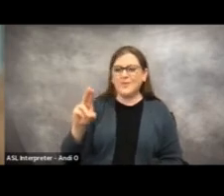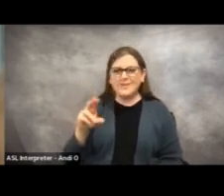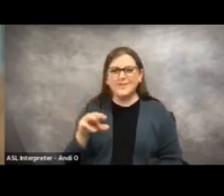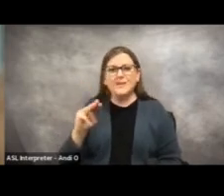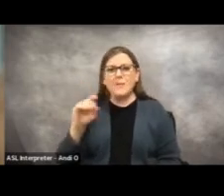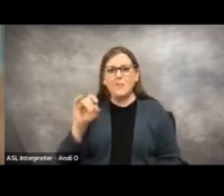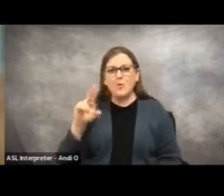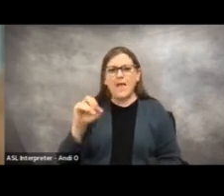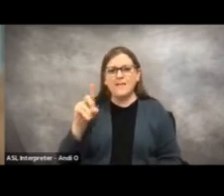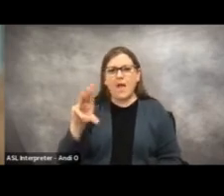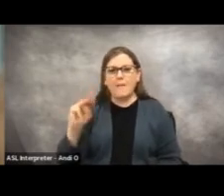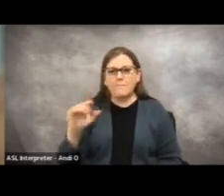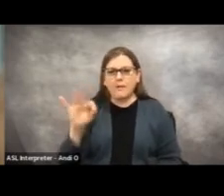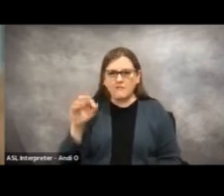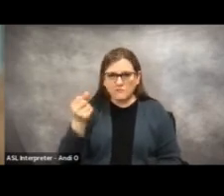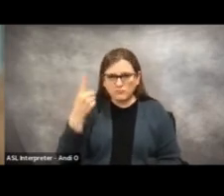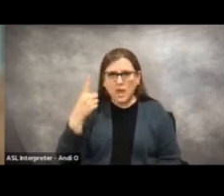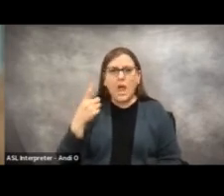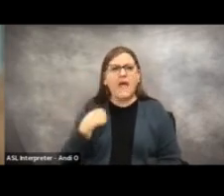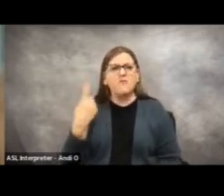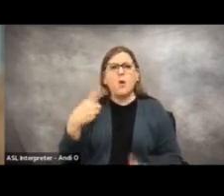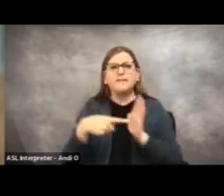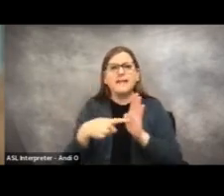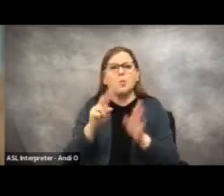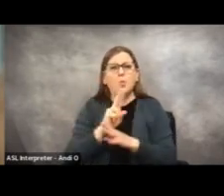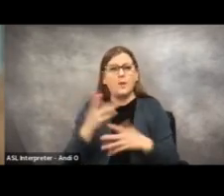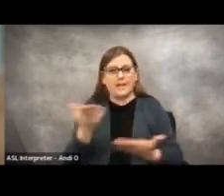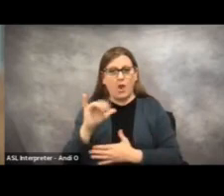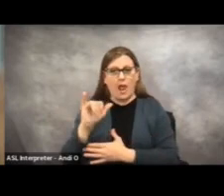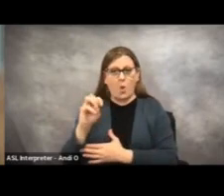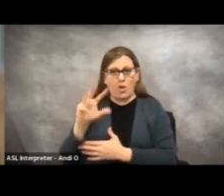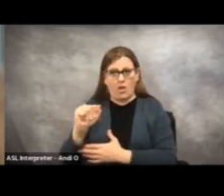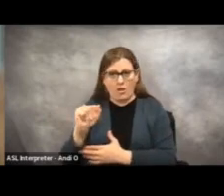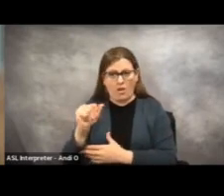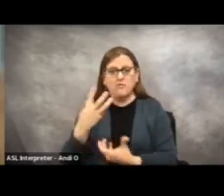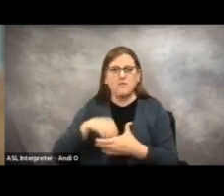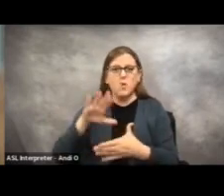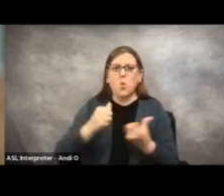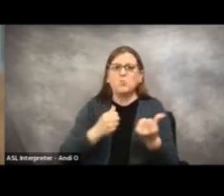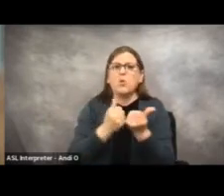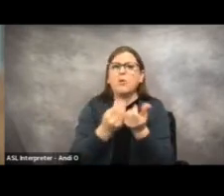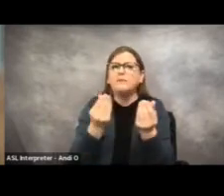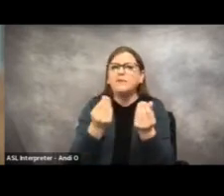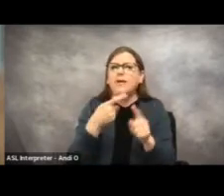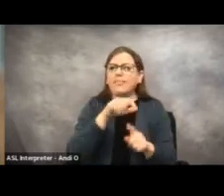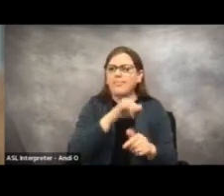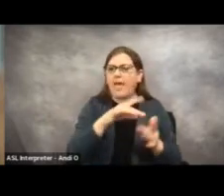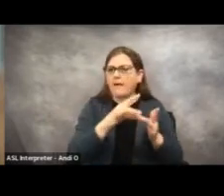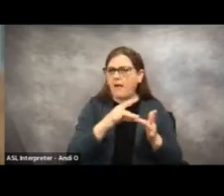of an MOU that we use right here in Iowa within your supporting materials in the guide. Next